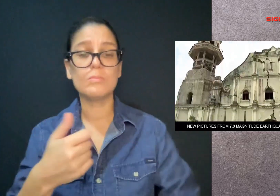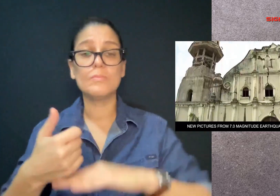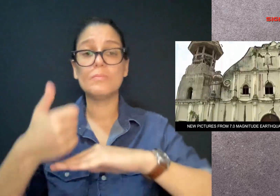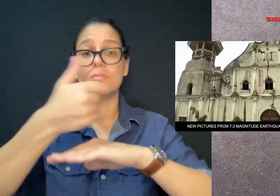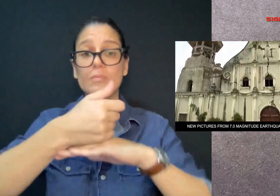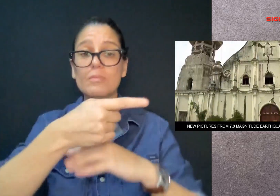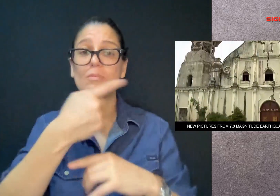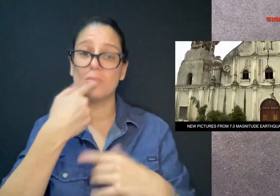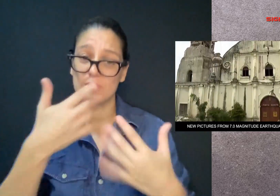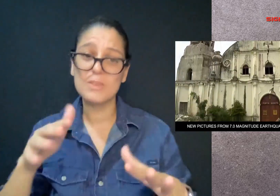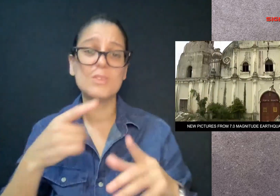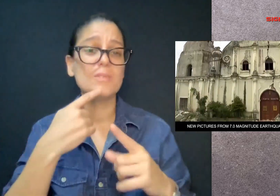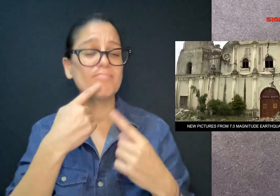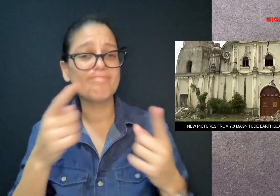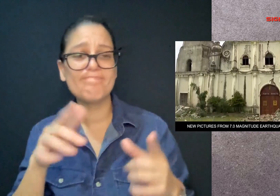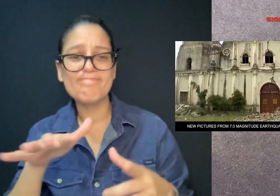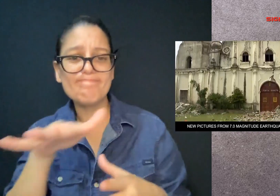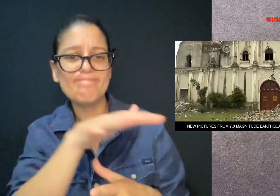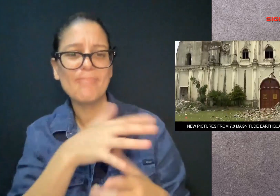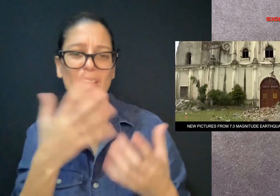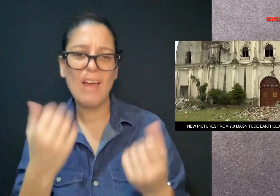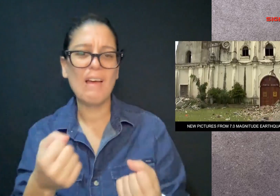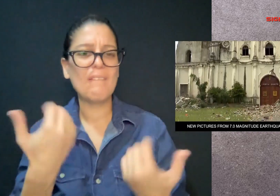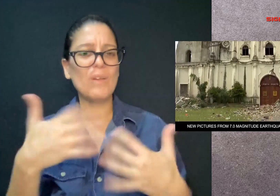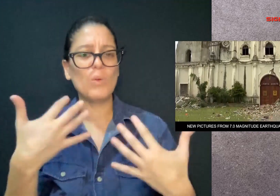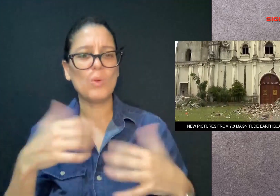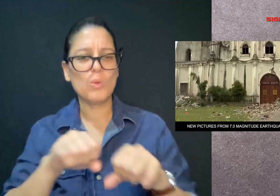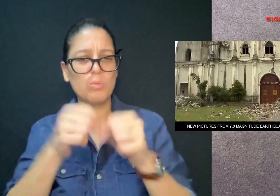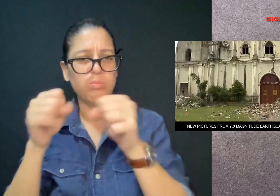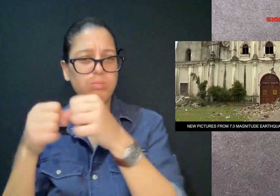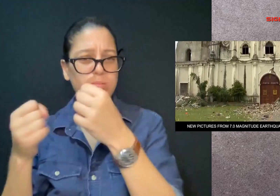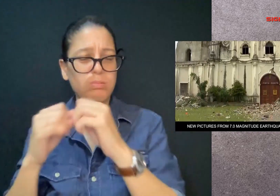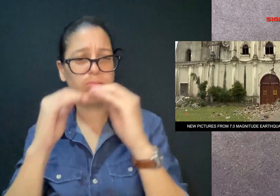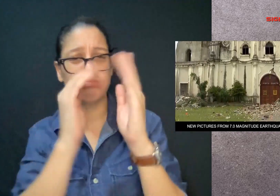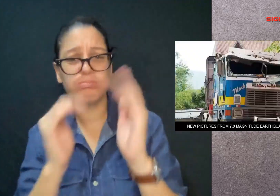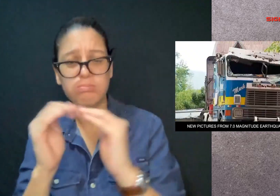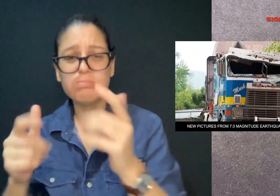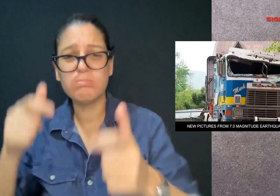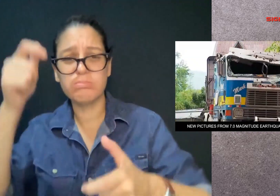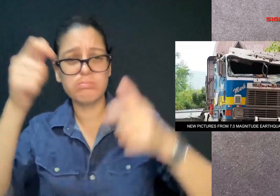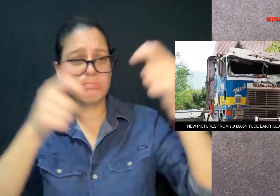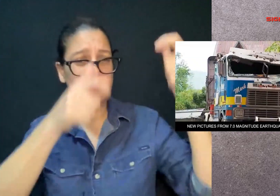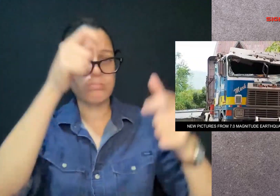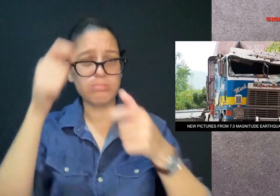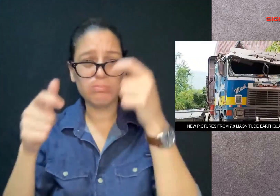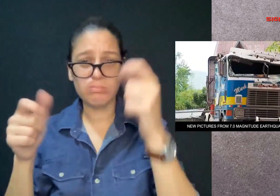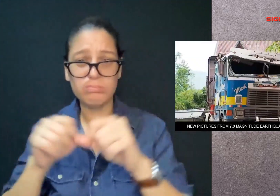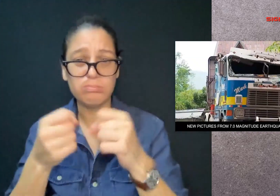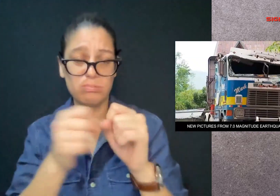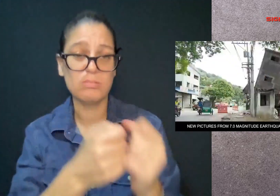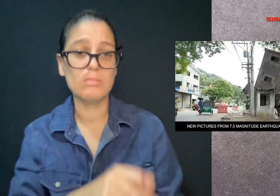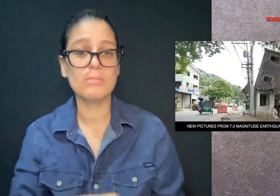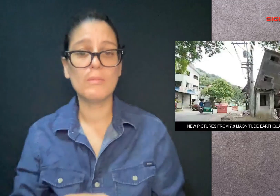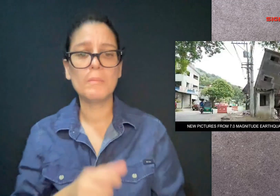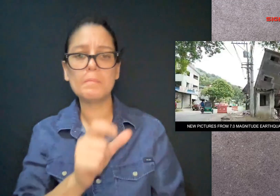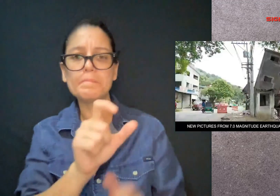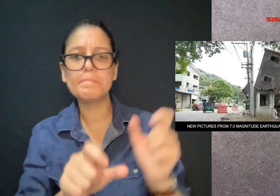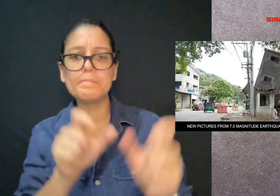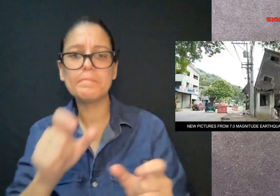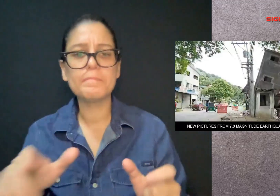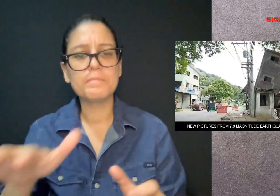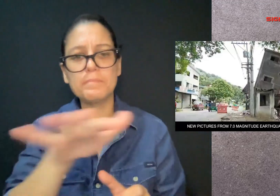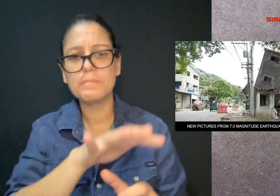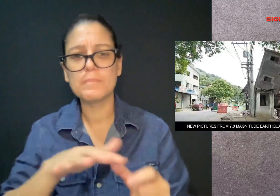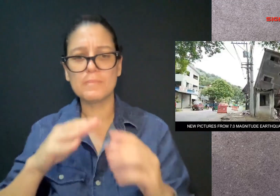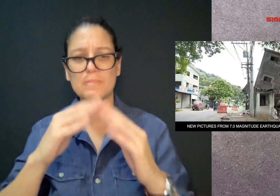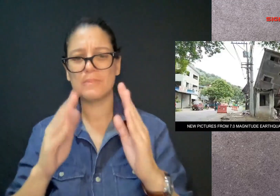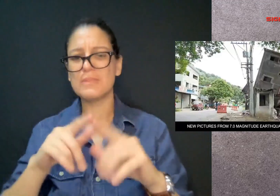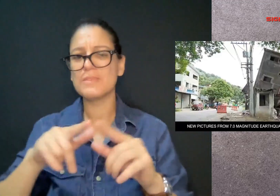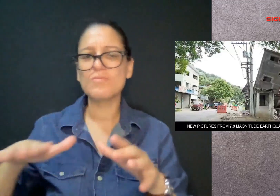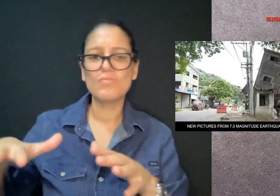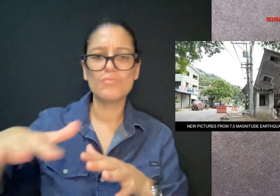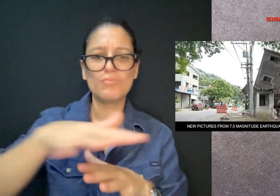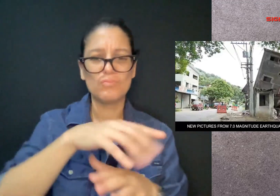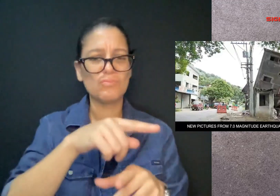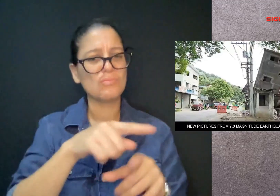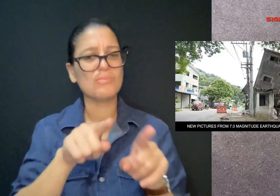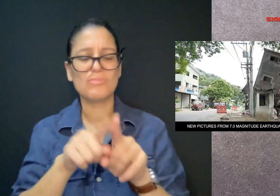authorities there reported damages to many households and buildings people in some areas